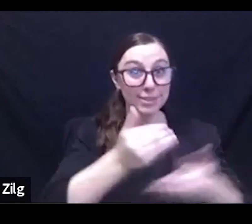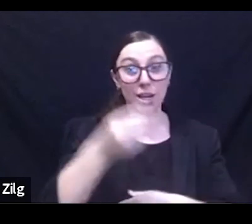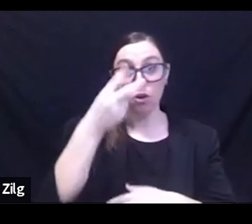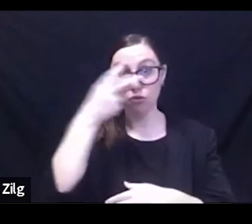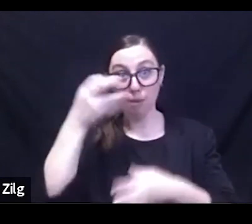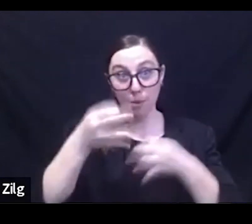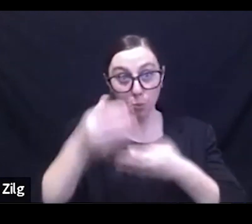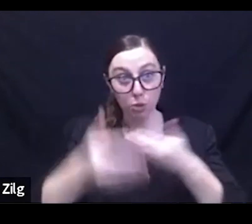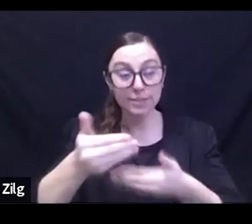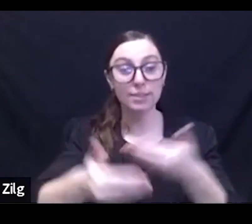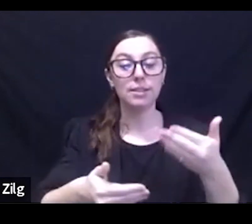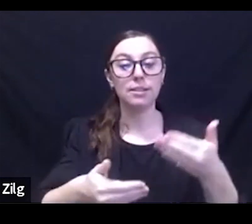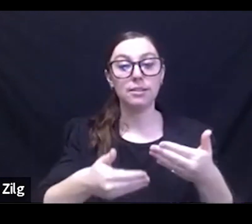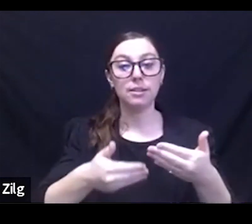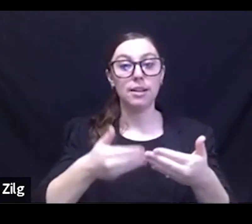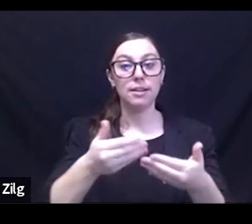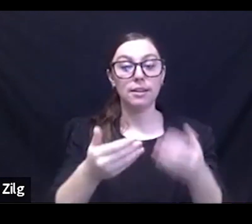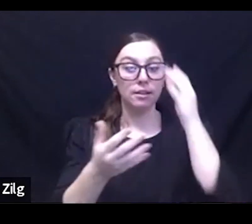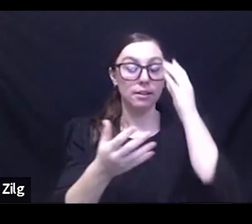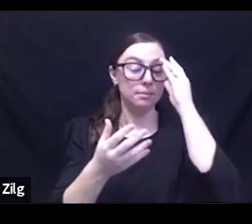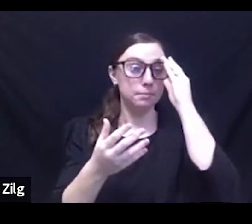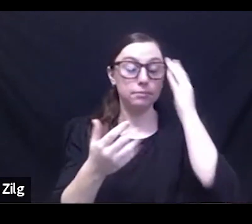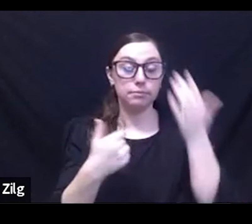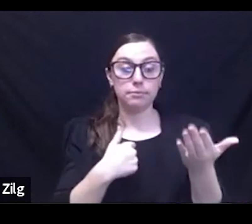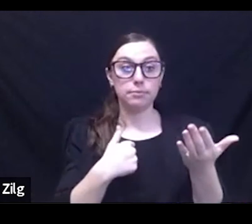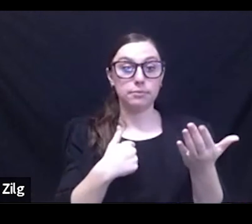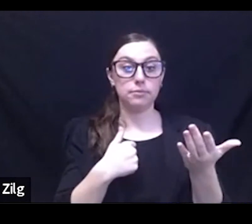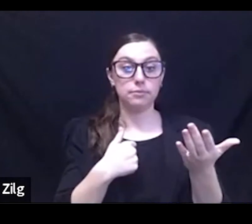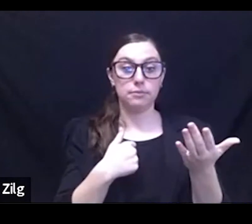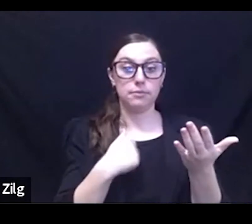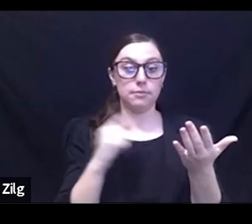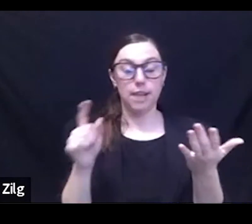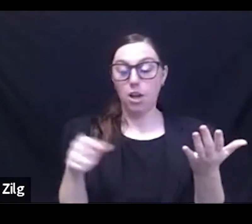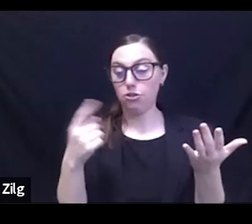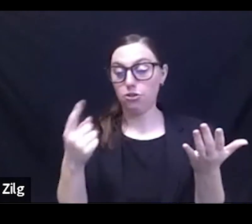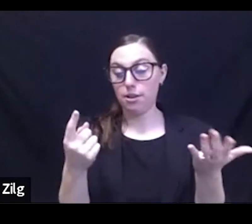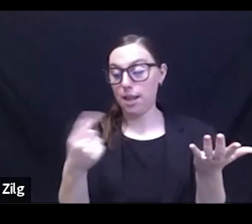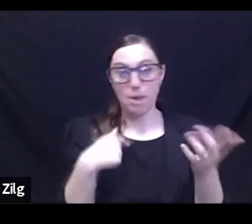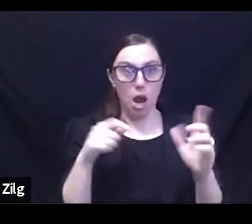proceeding. I was just -- I could give you many stories